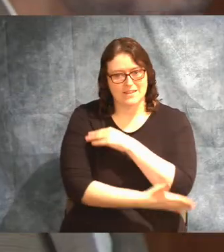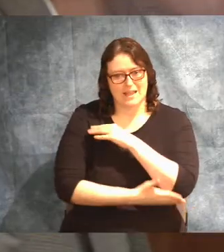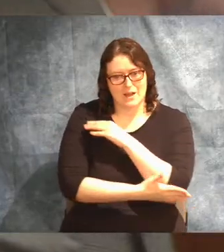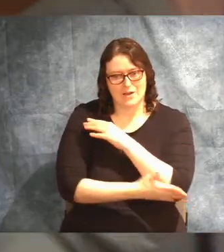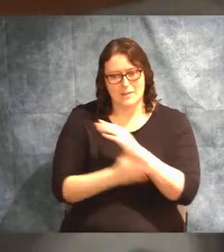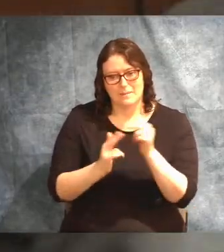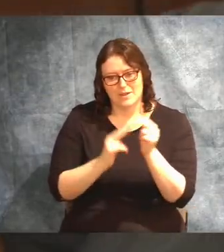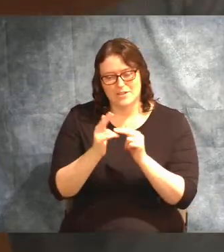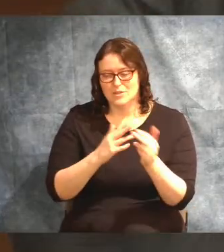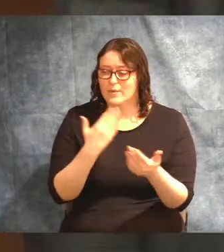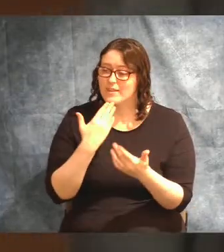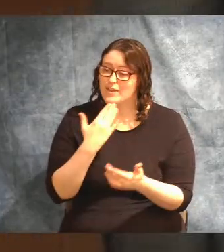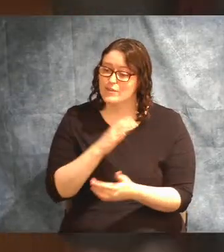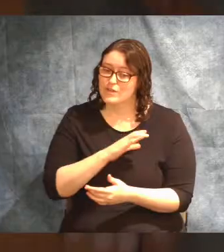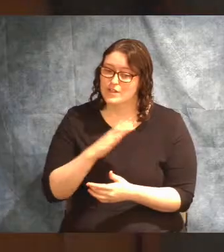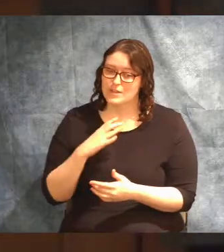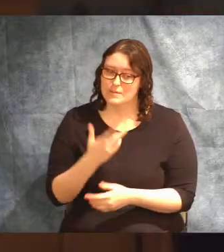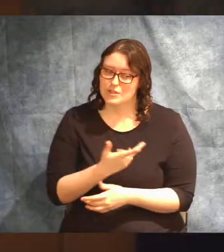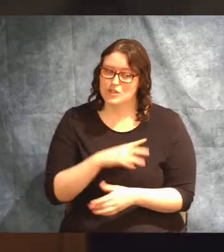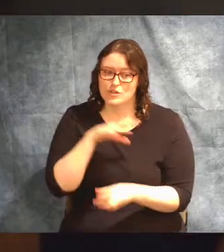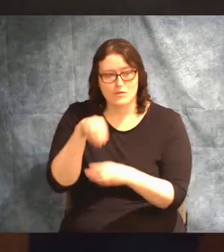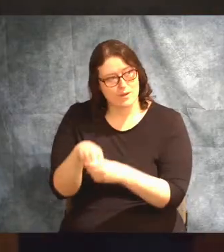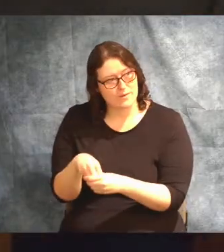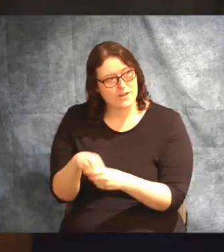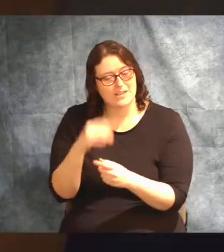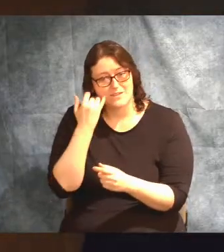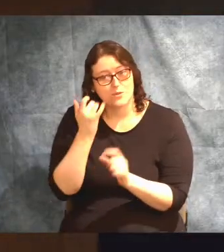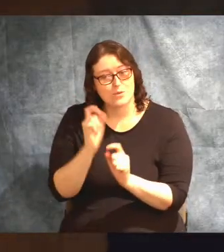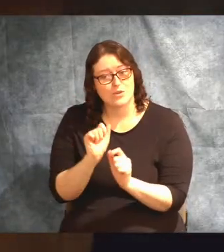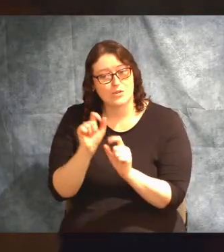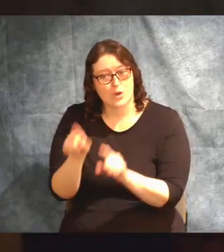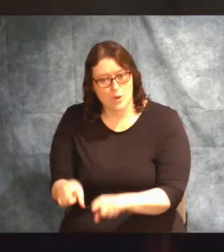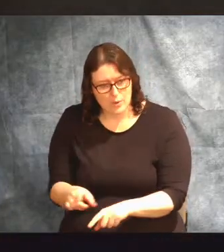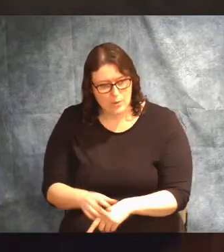you to the Commissioners for participating, those of who can make it, uh, and all the advocates